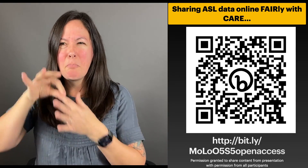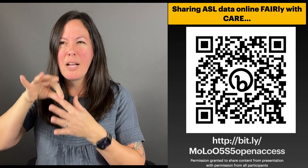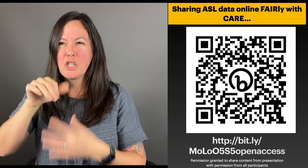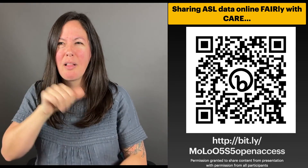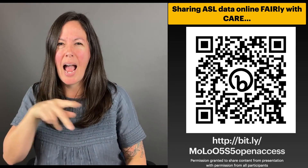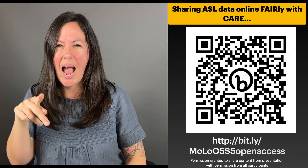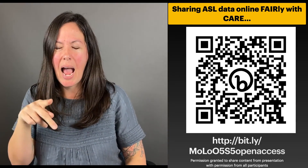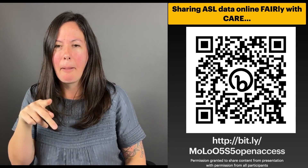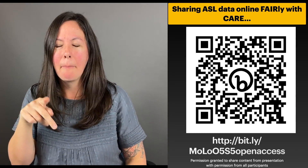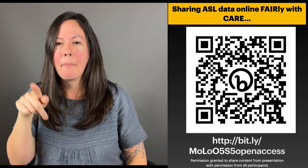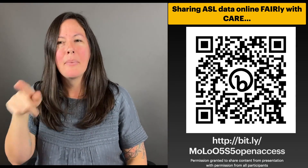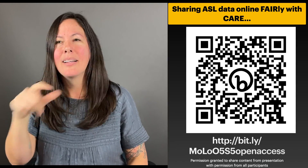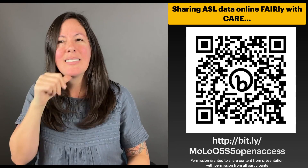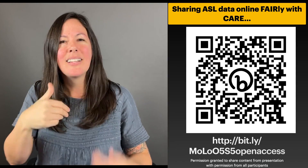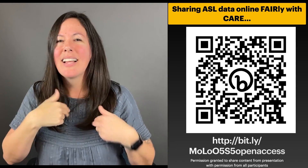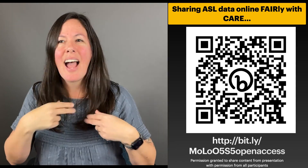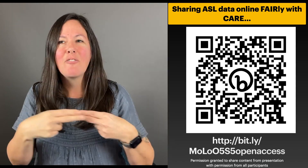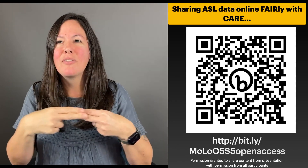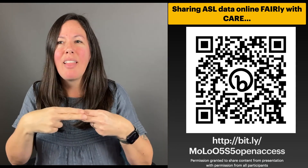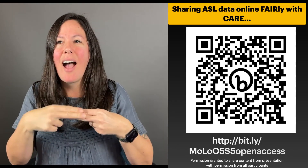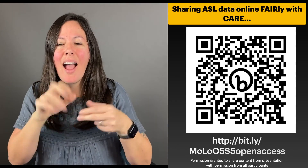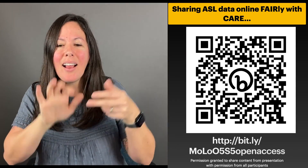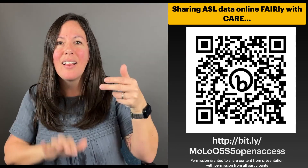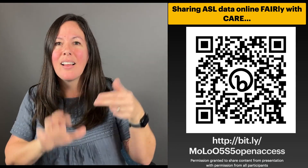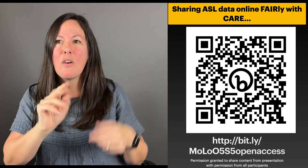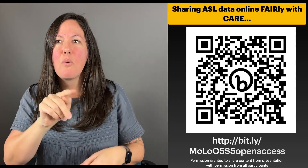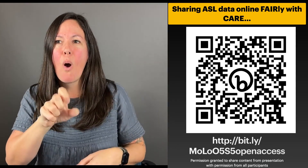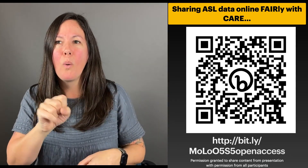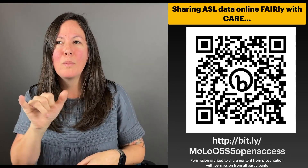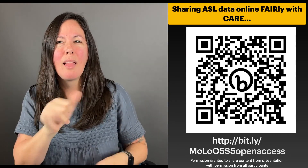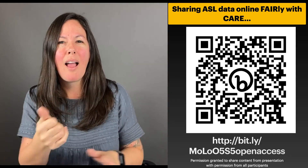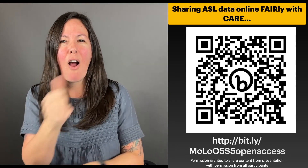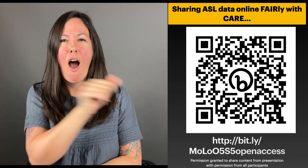to let you know but because my presentation is created by mmhmm, this special app.